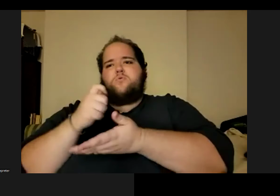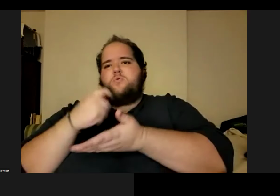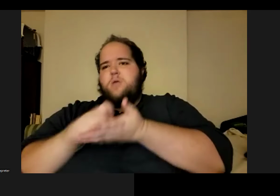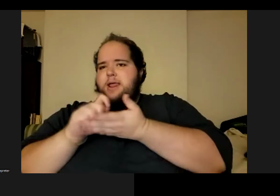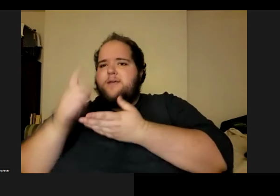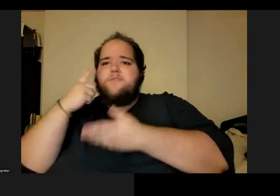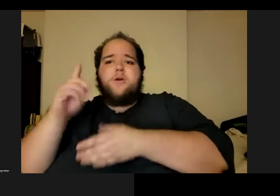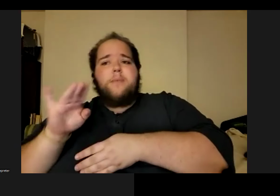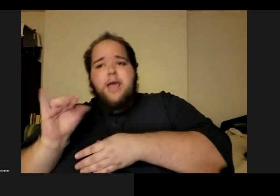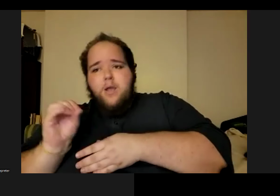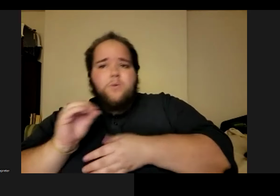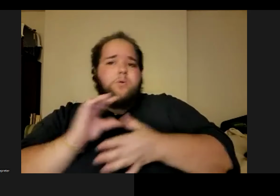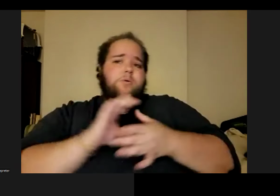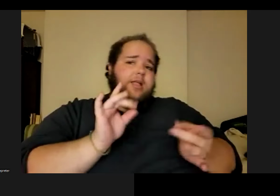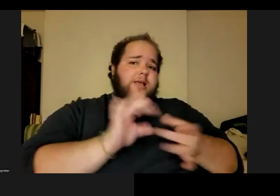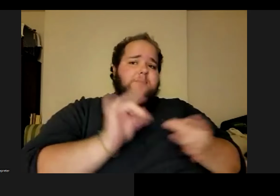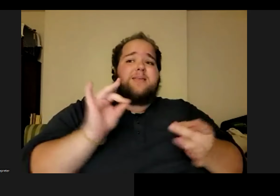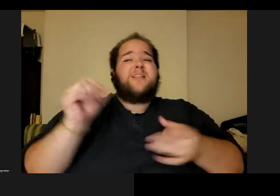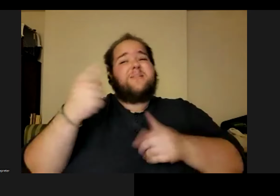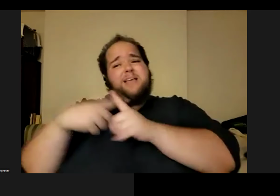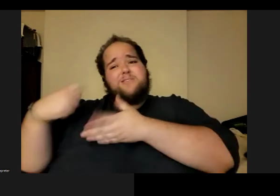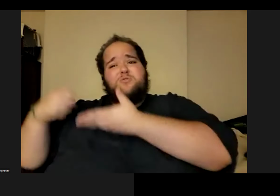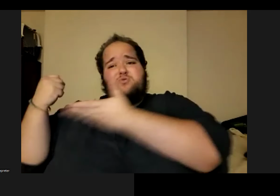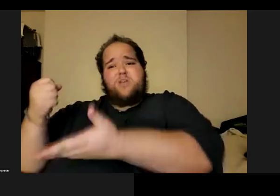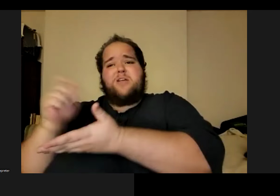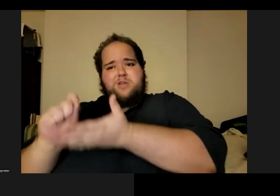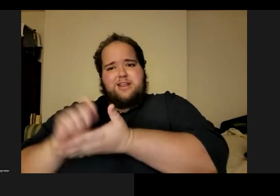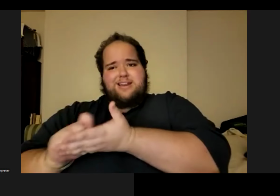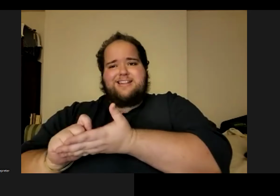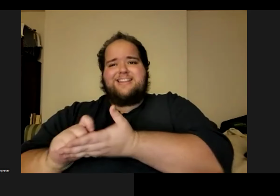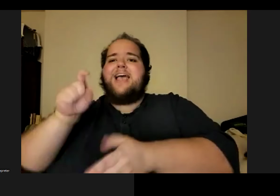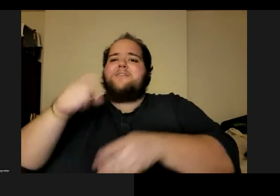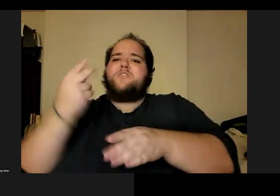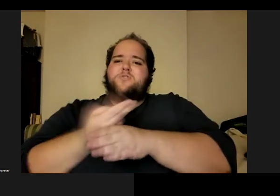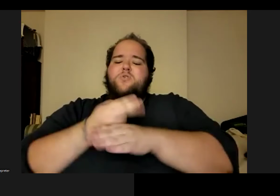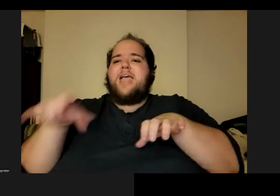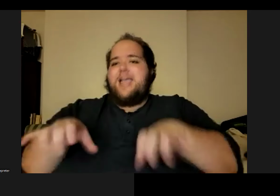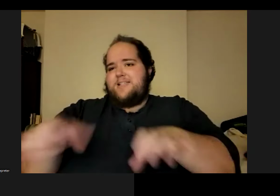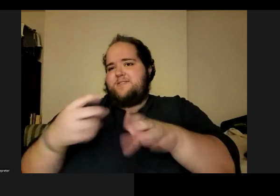So when you're using active voice. It's like saying like